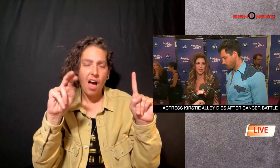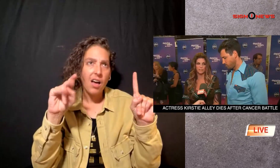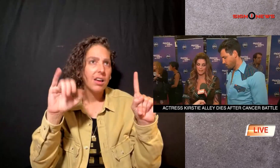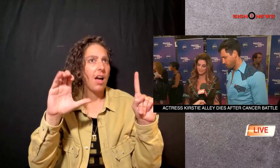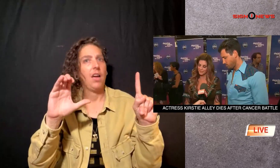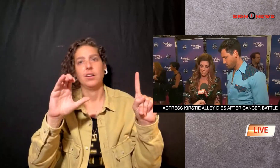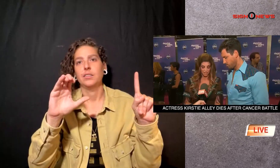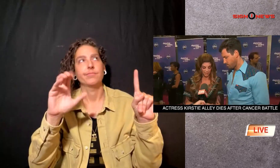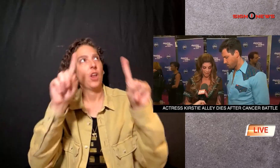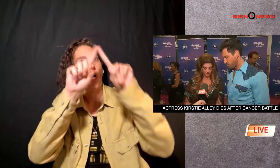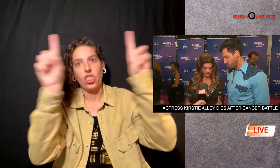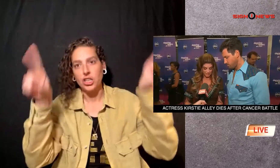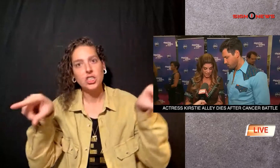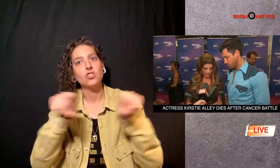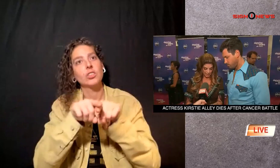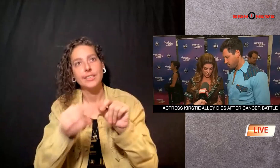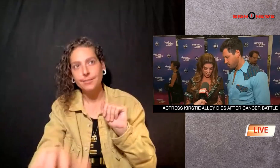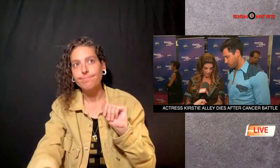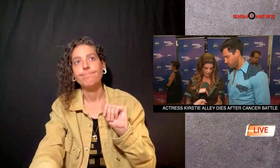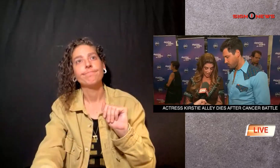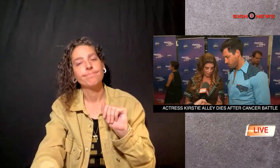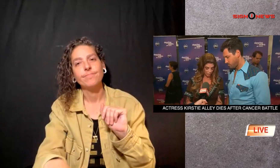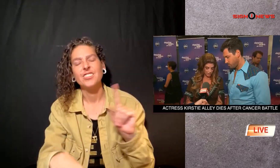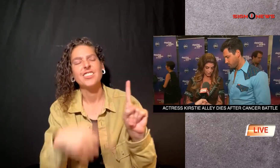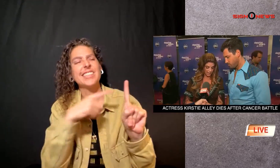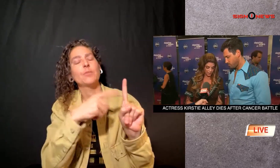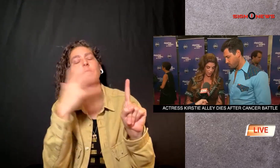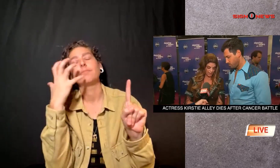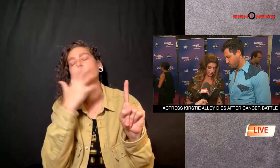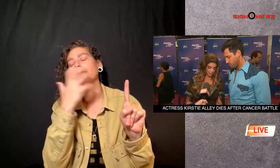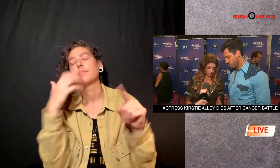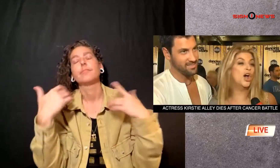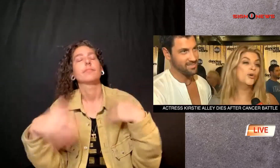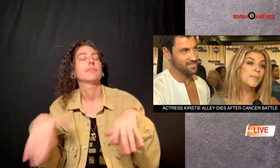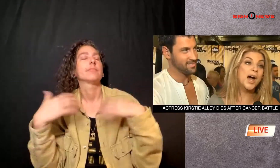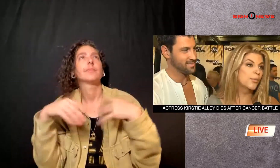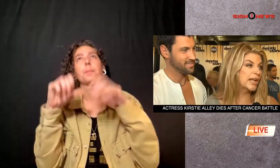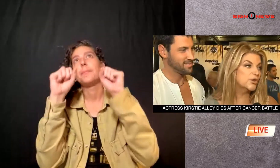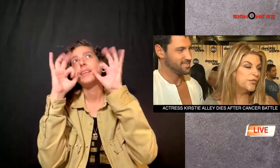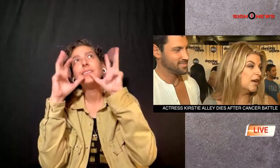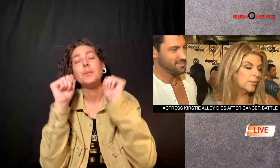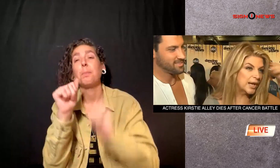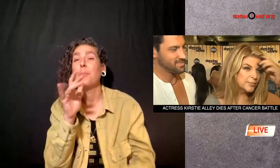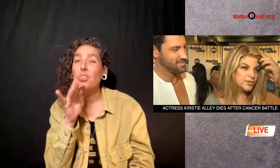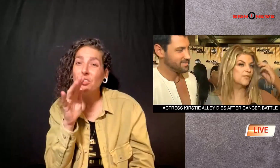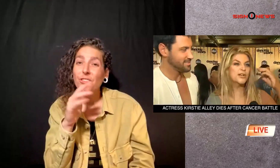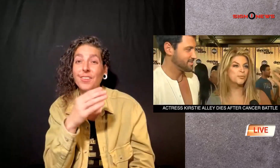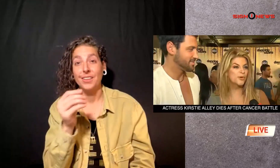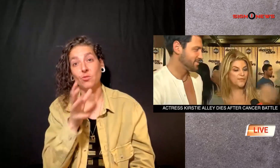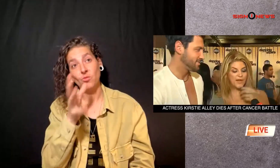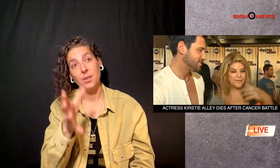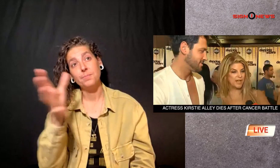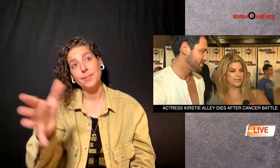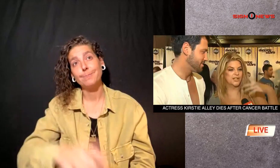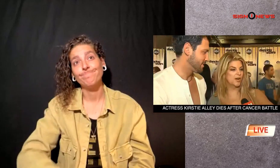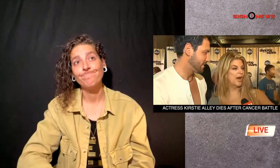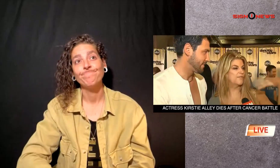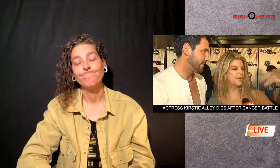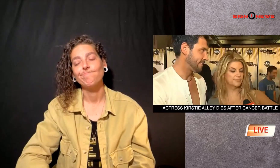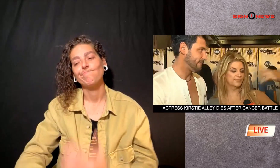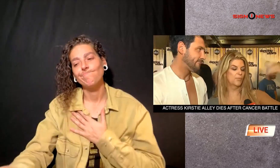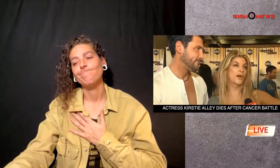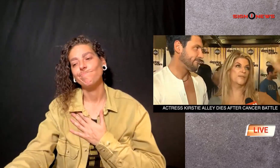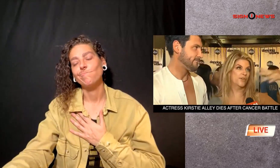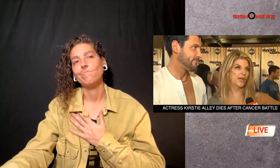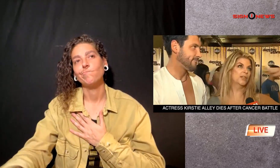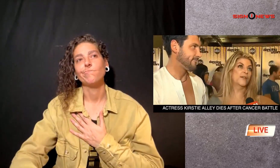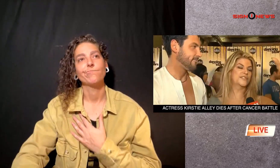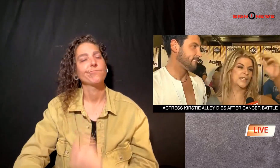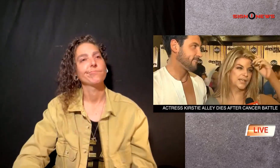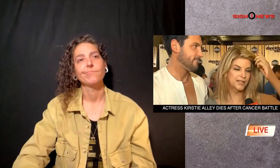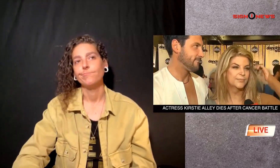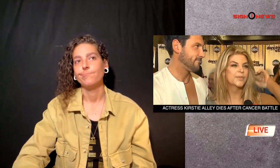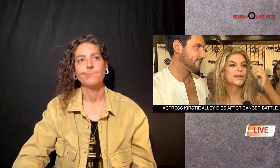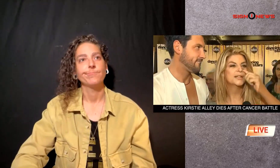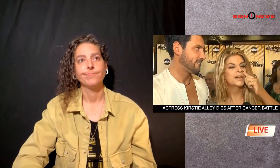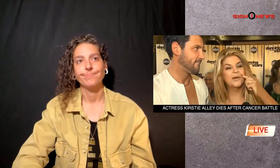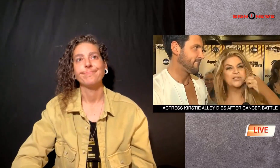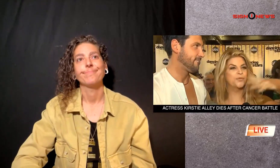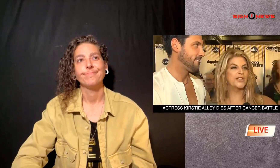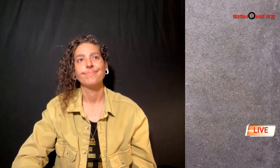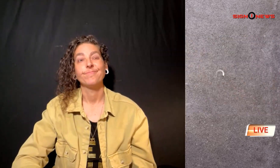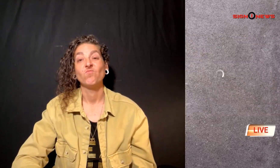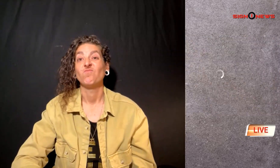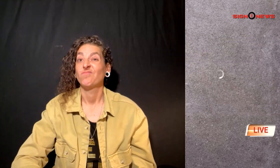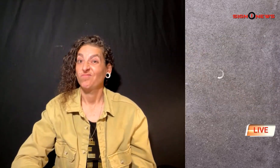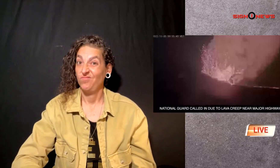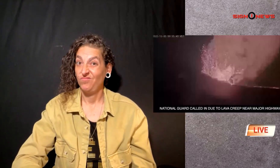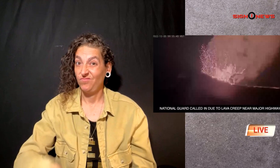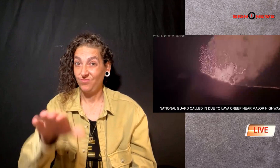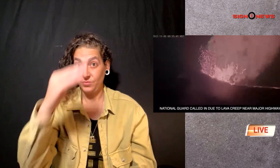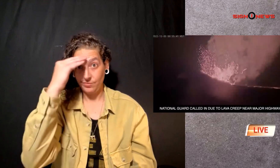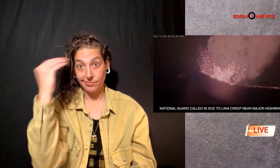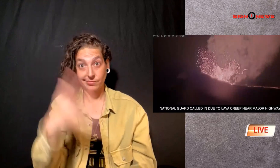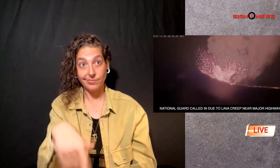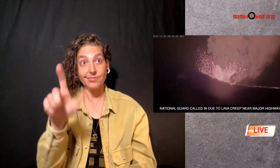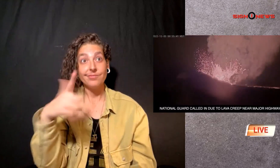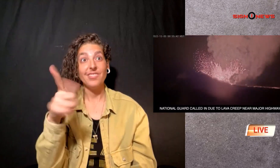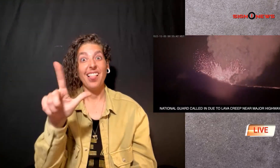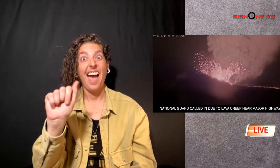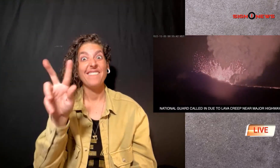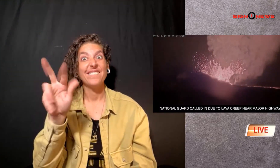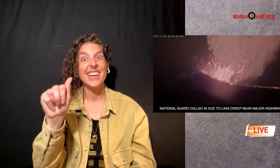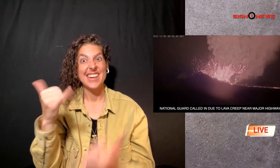on screen she was an even more amazing mother and grandmother